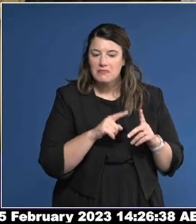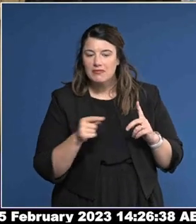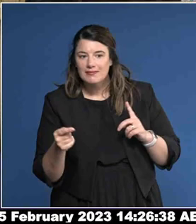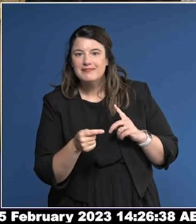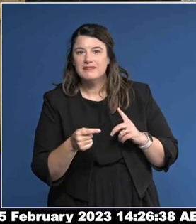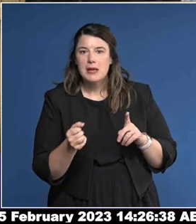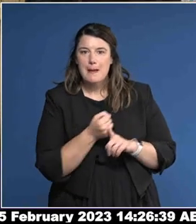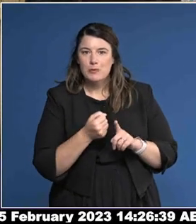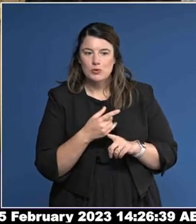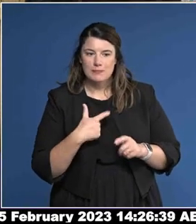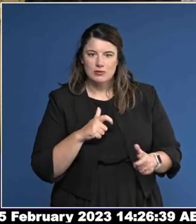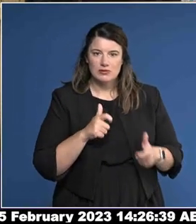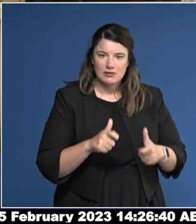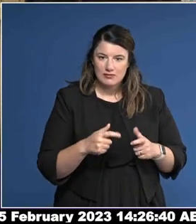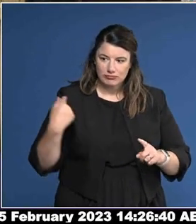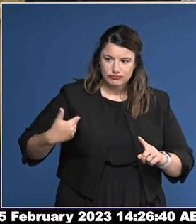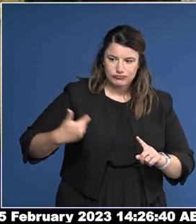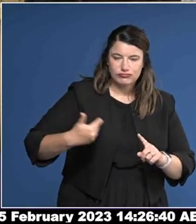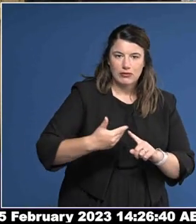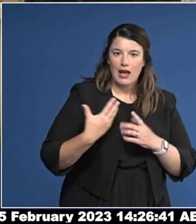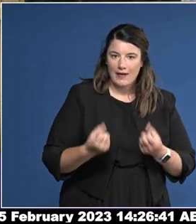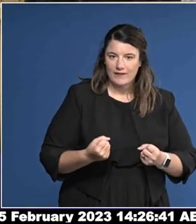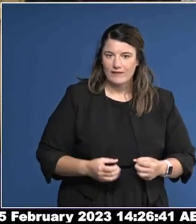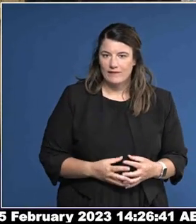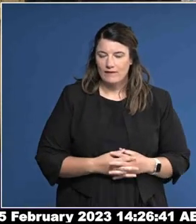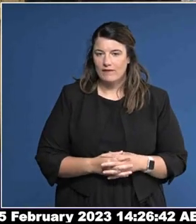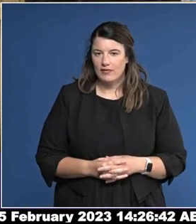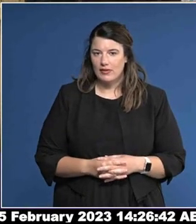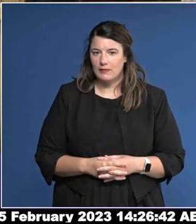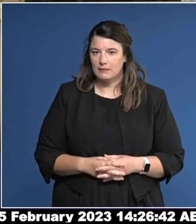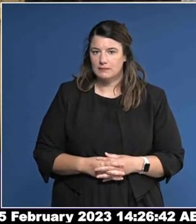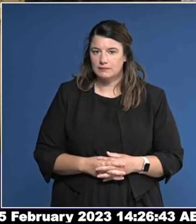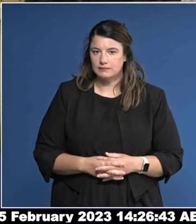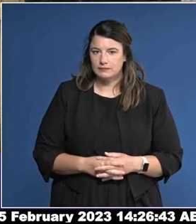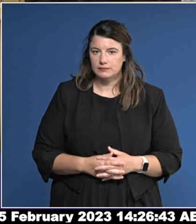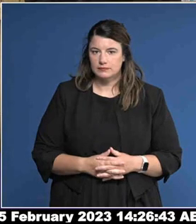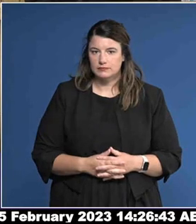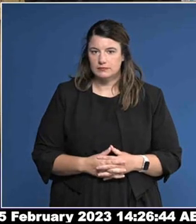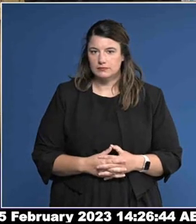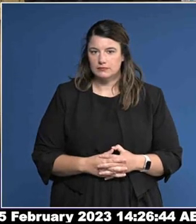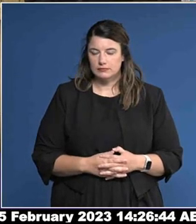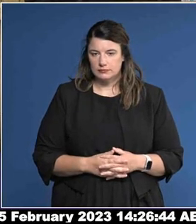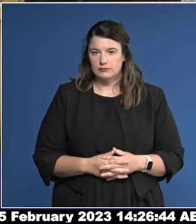coercive control. MS EASTMAN: In terms of the extent of violence, abuse, neglect and